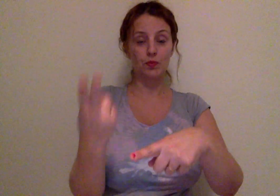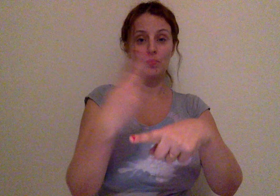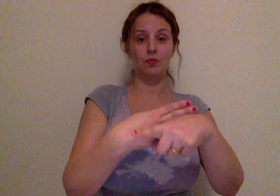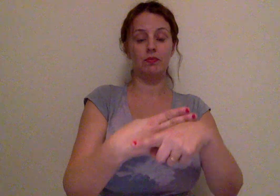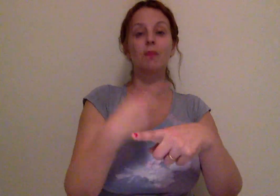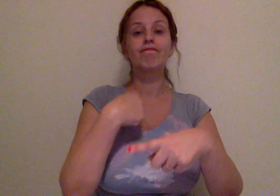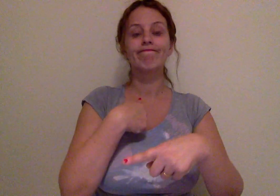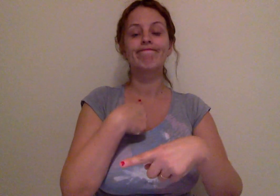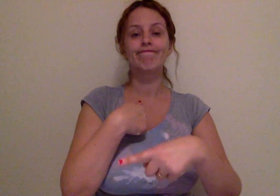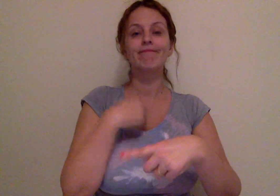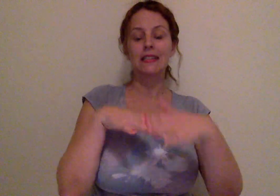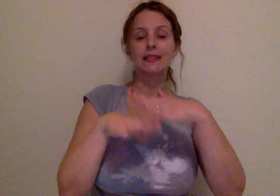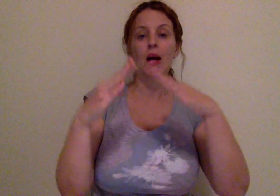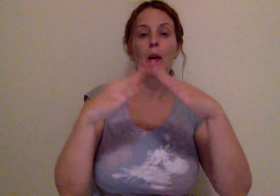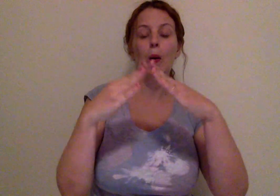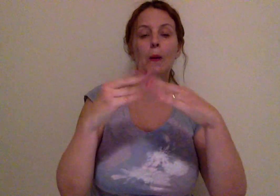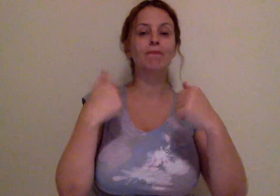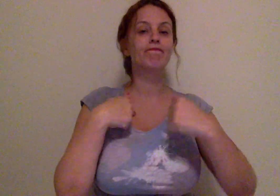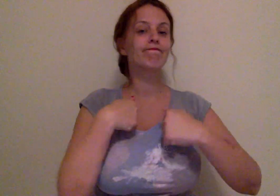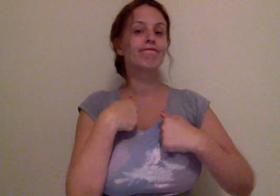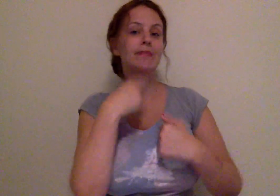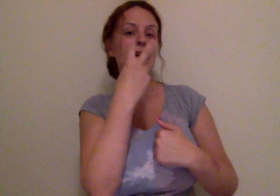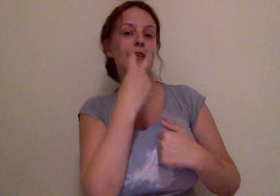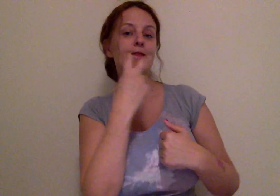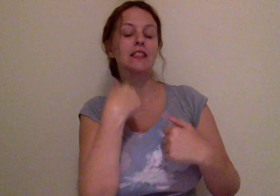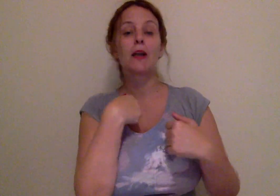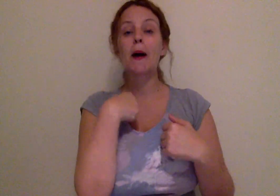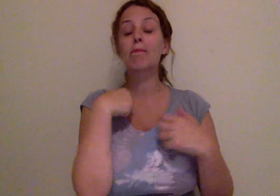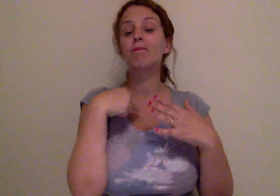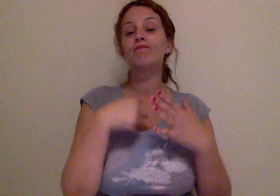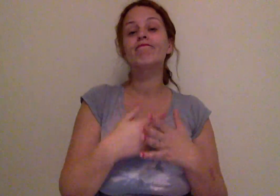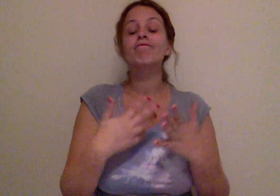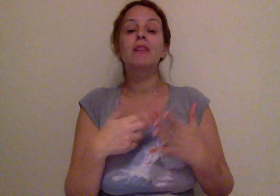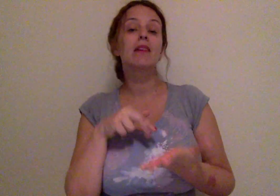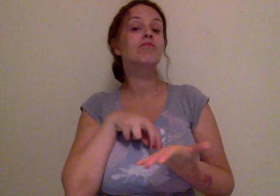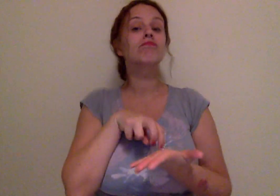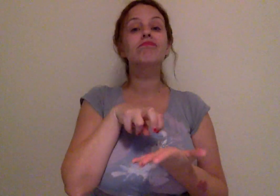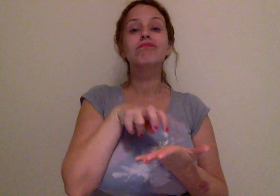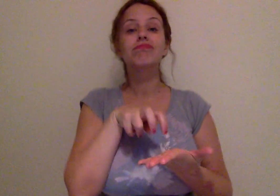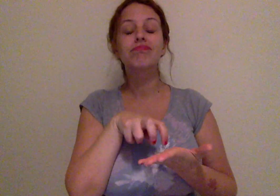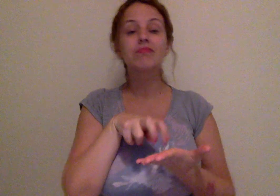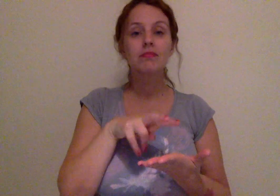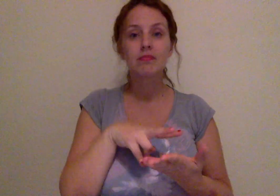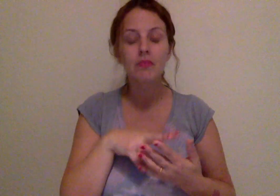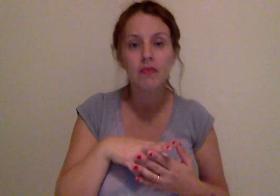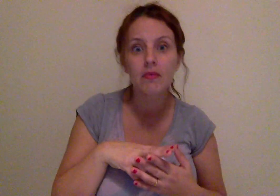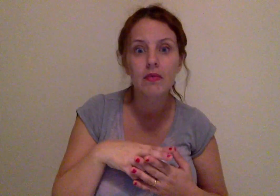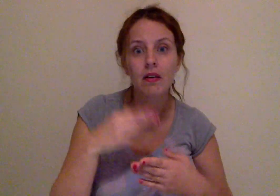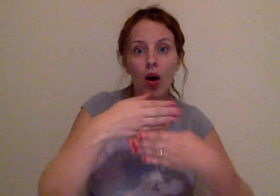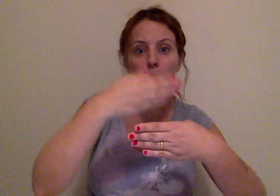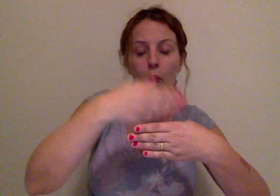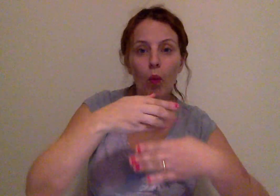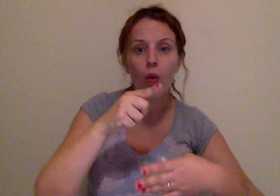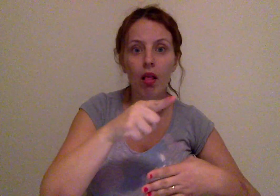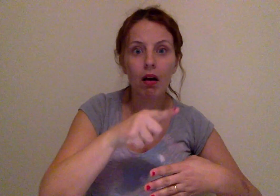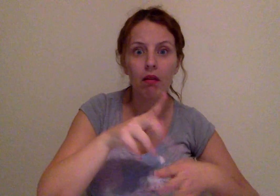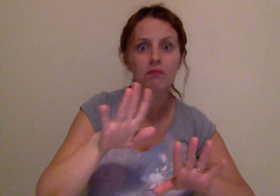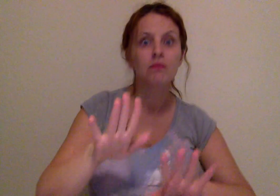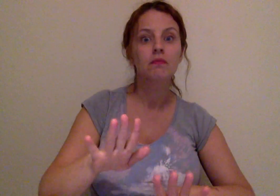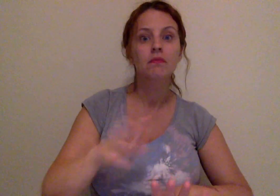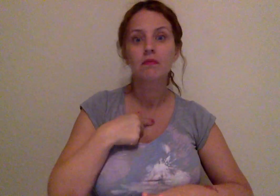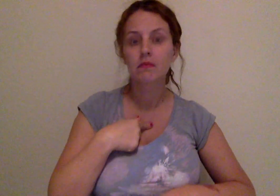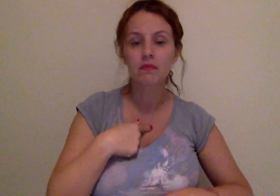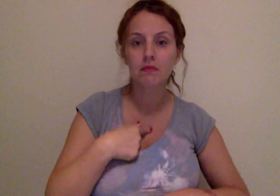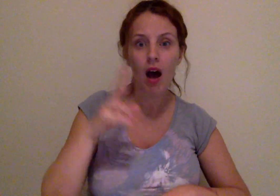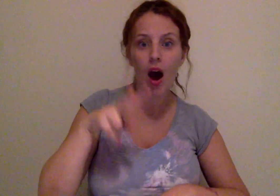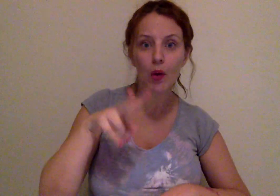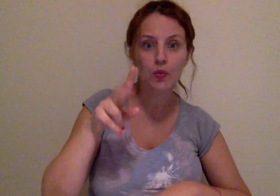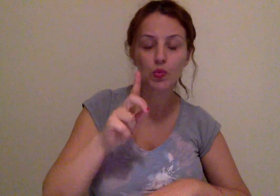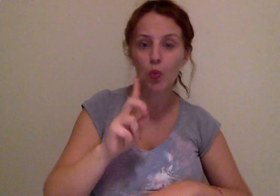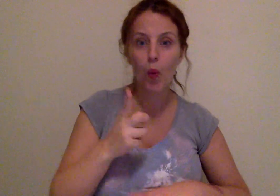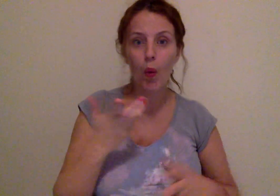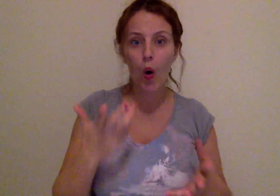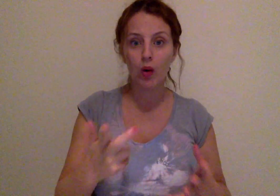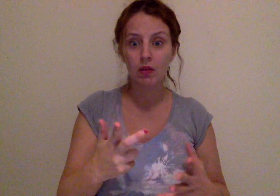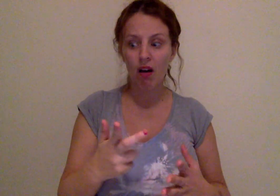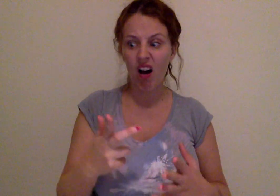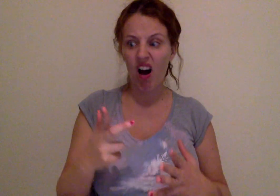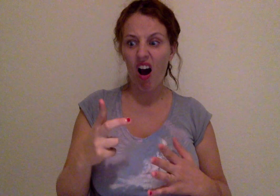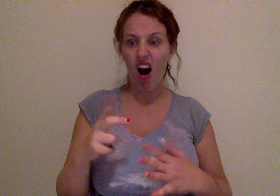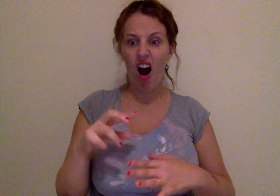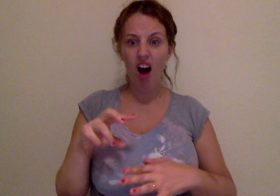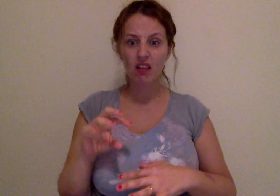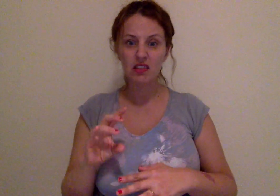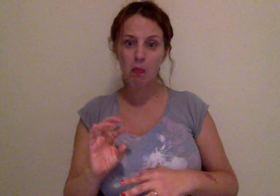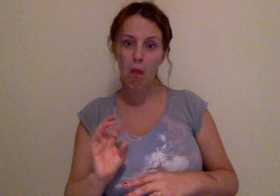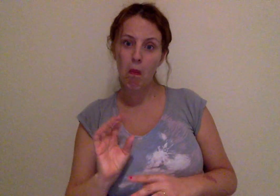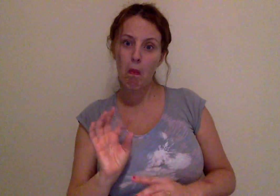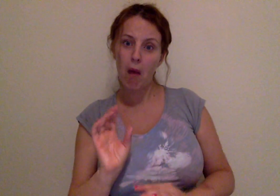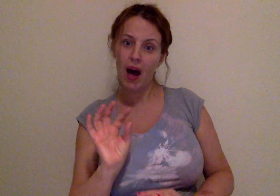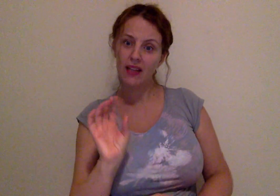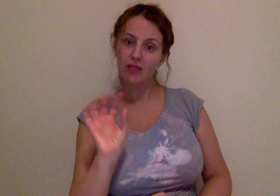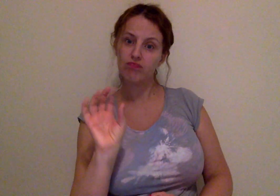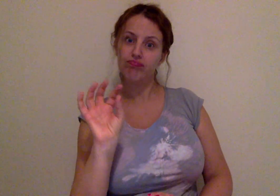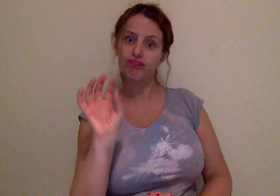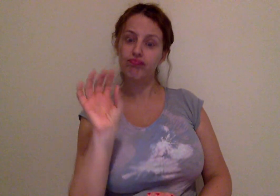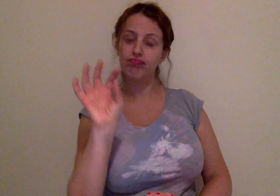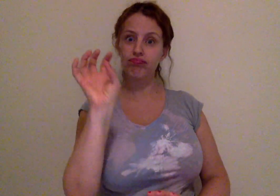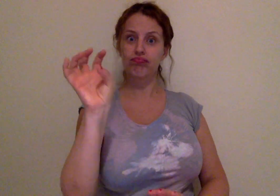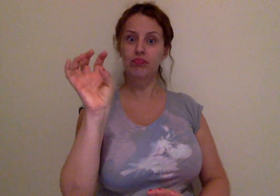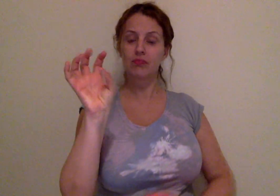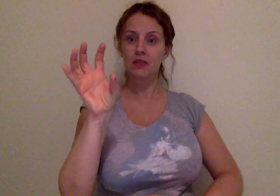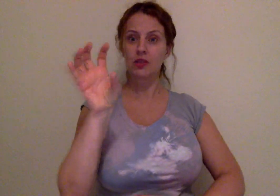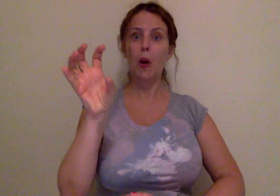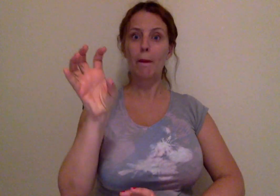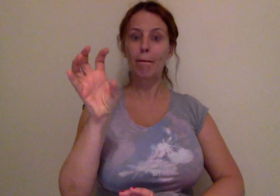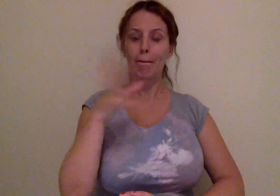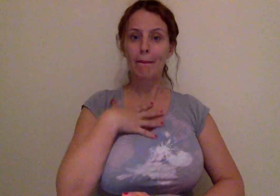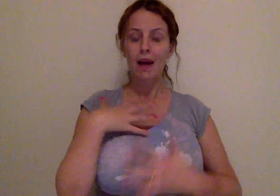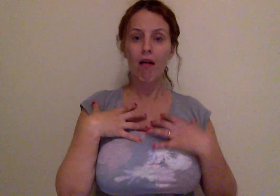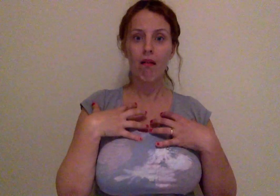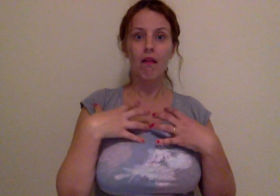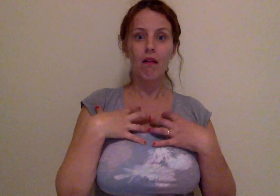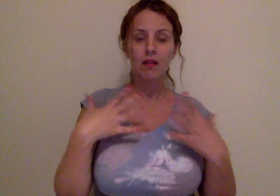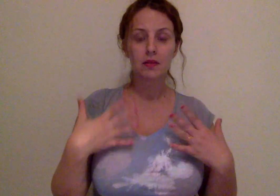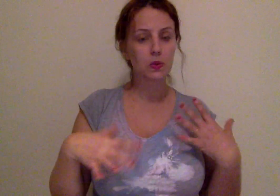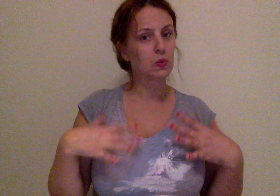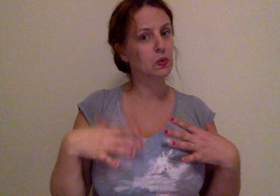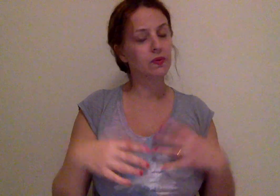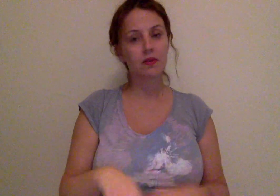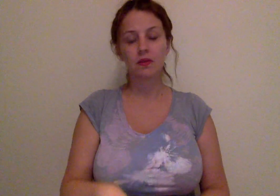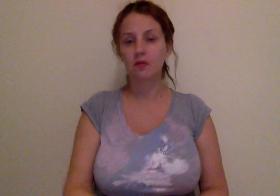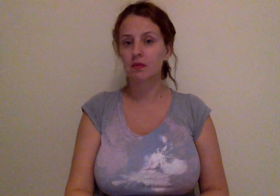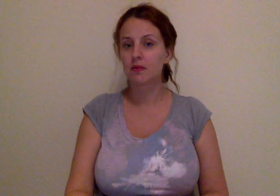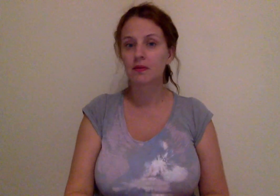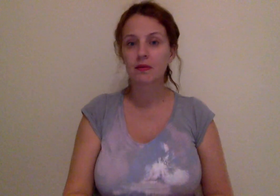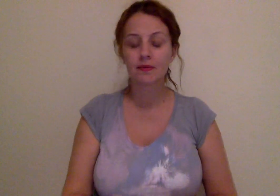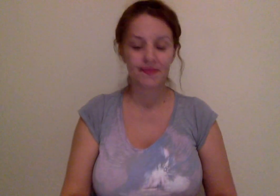Two weeks ago my house evening walking wall saw what, spider crawling up, shocked